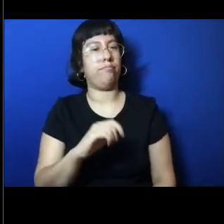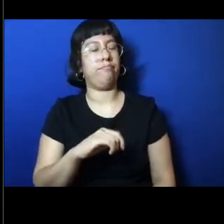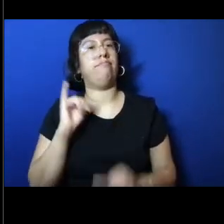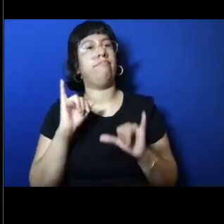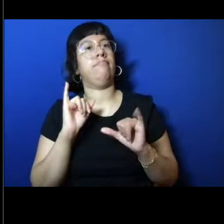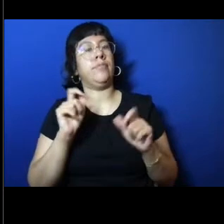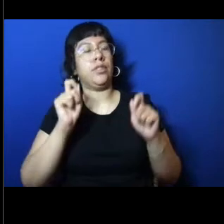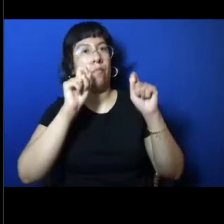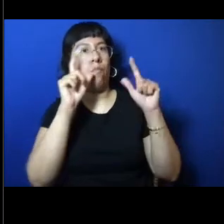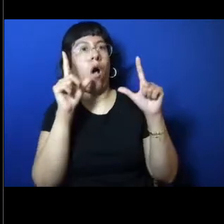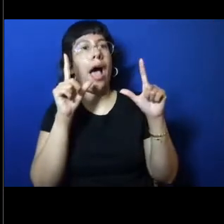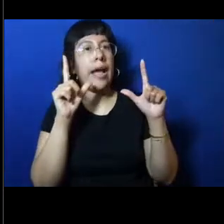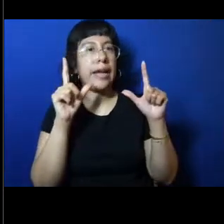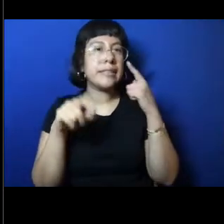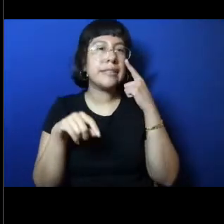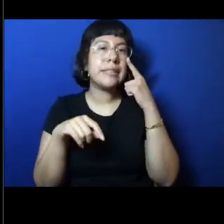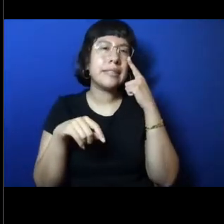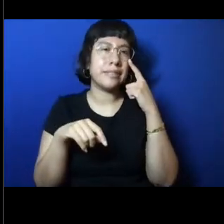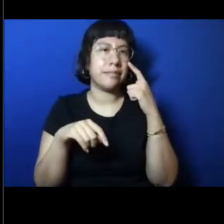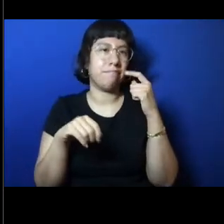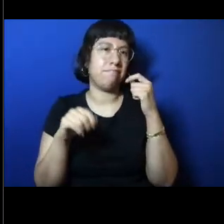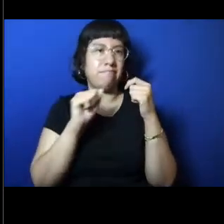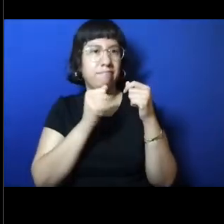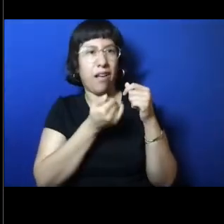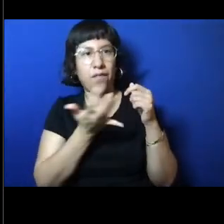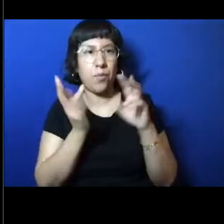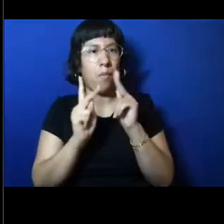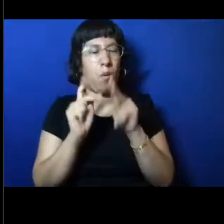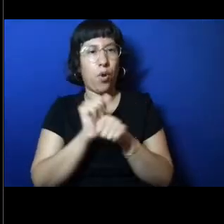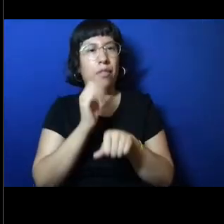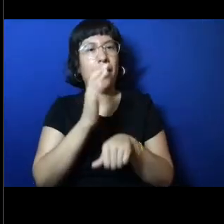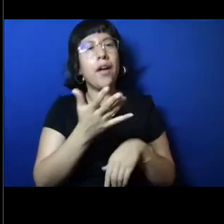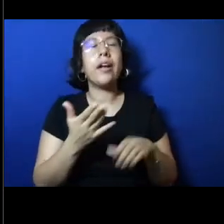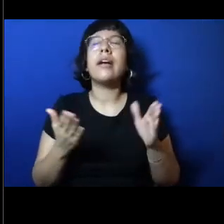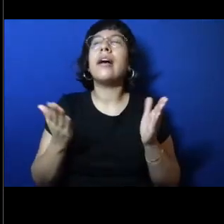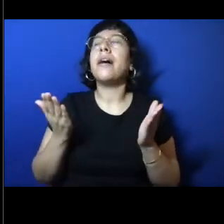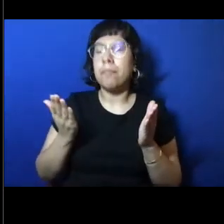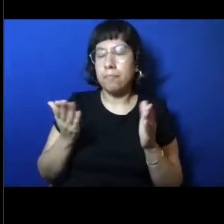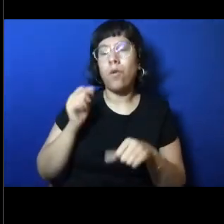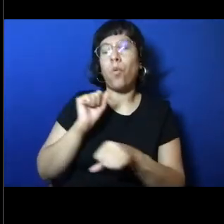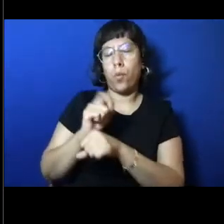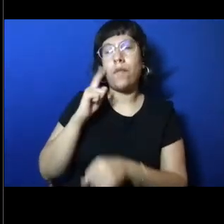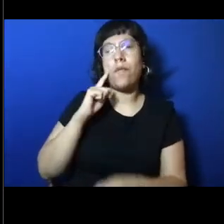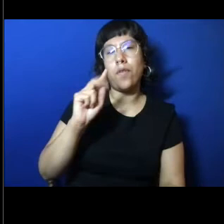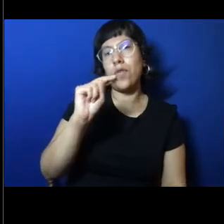Well, I will say that it's more like a... I will say they worked for that company and part of the company is in Norway.